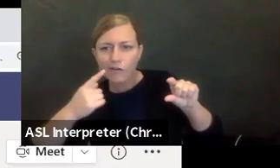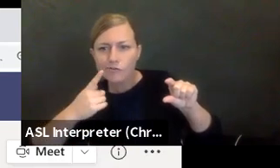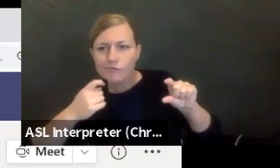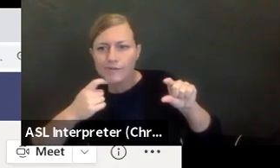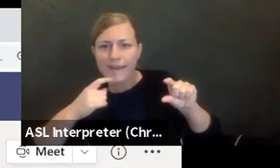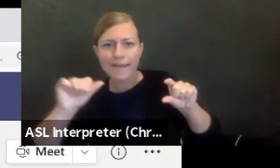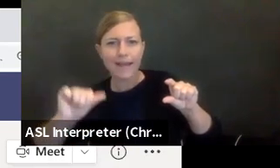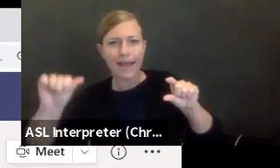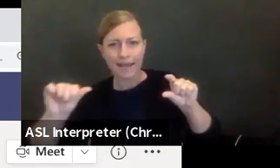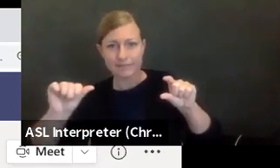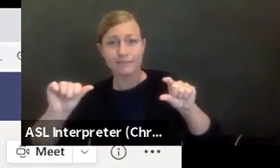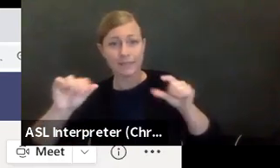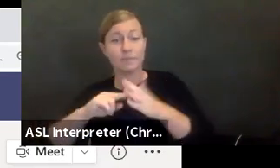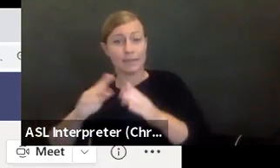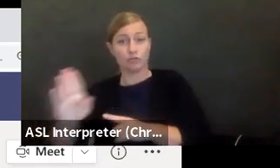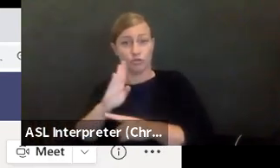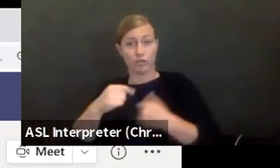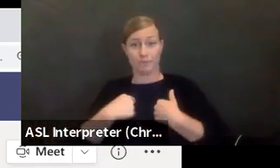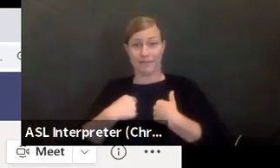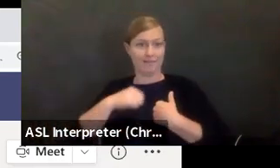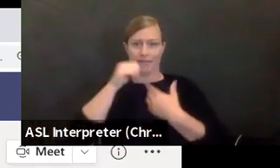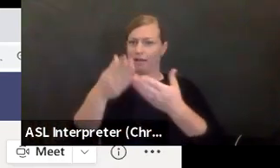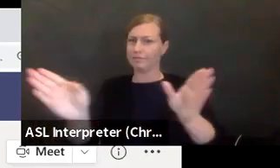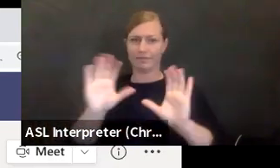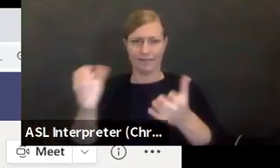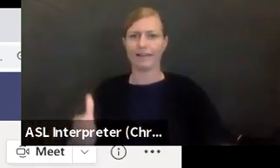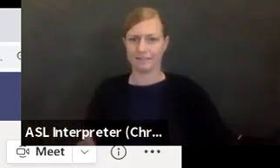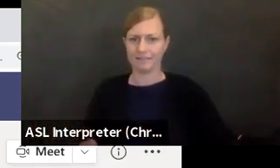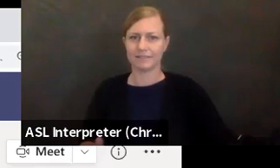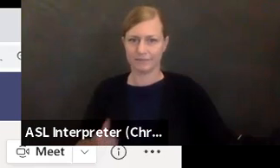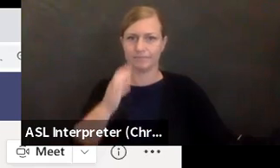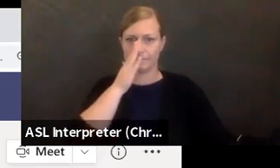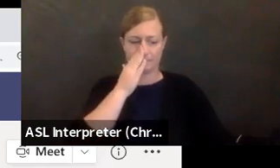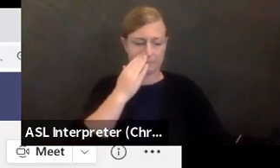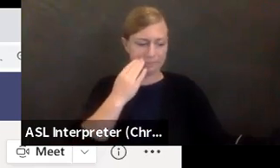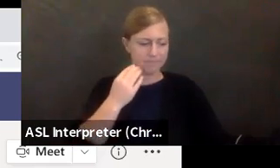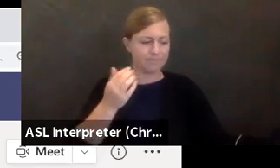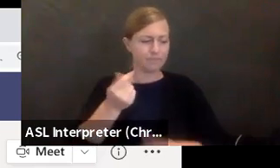note because you directly methods me with the @.